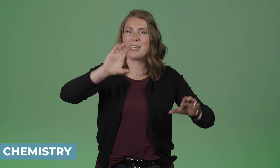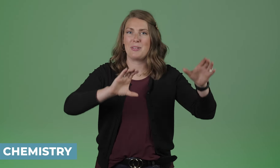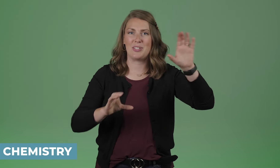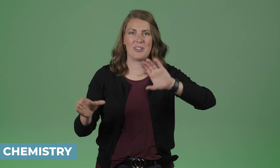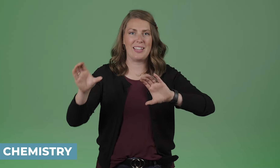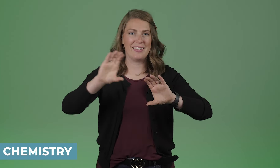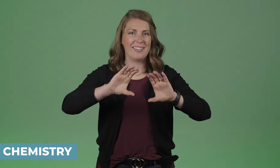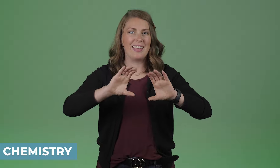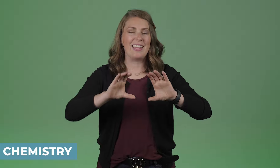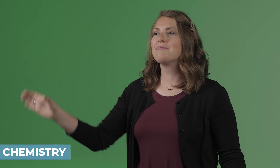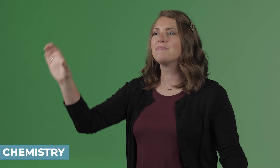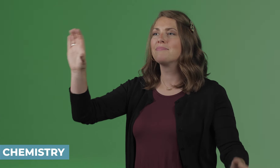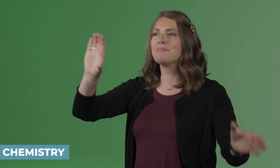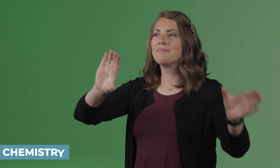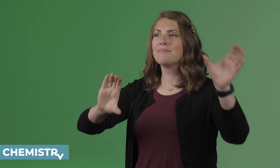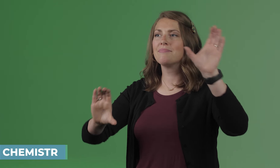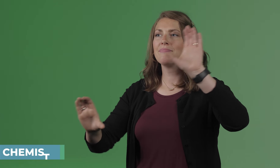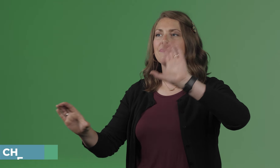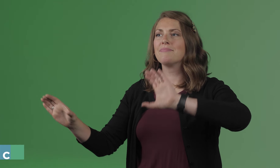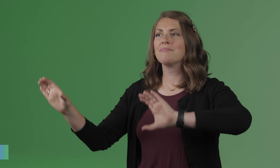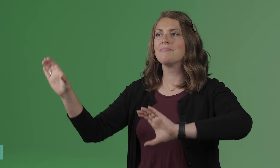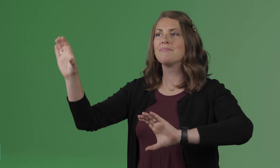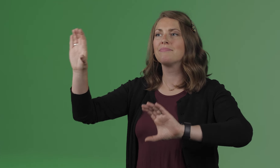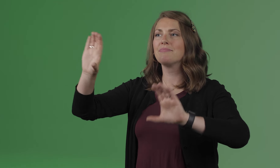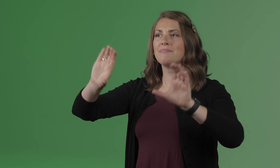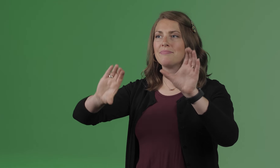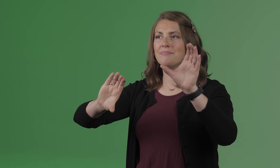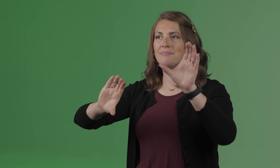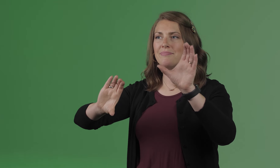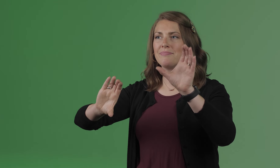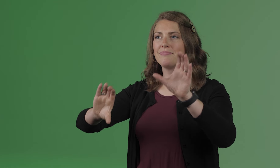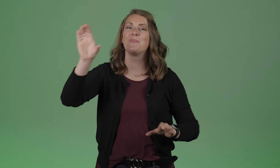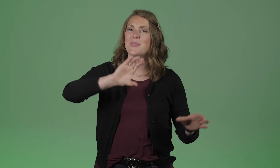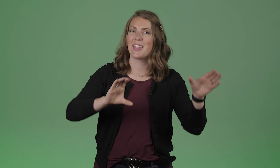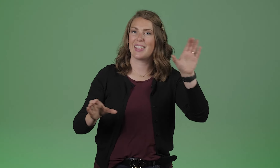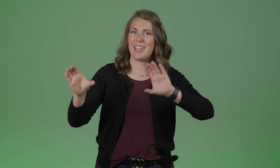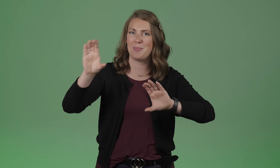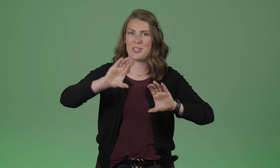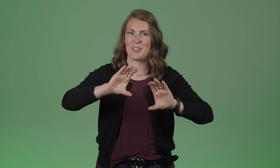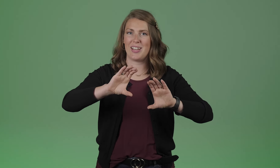CHEMISTRY It's like you're pouring in the liquids in chemistry class. CHEMISTRY